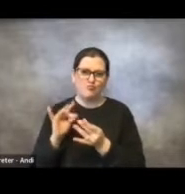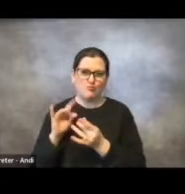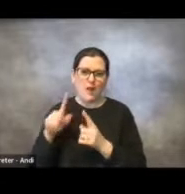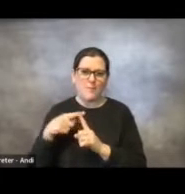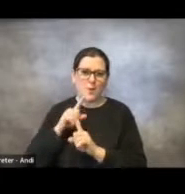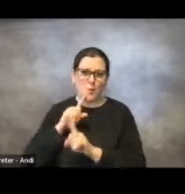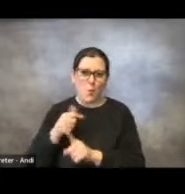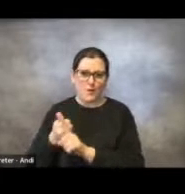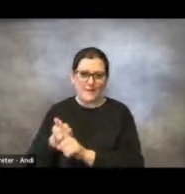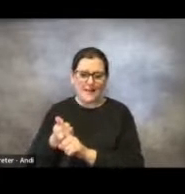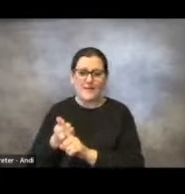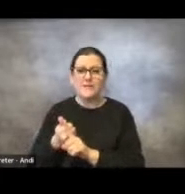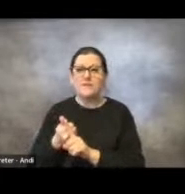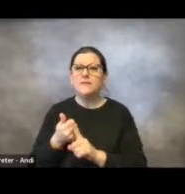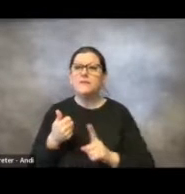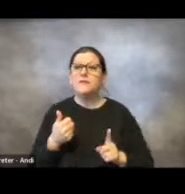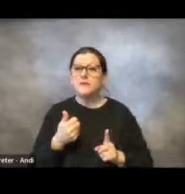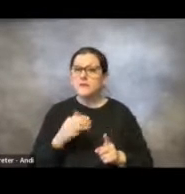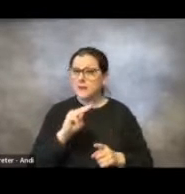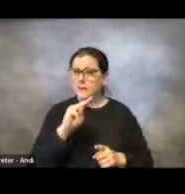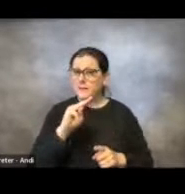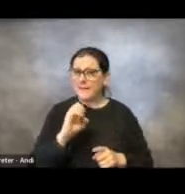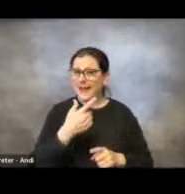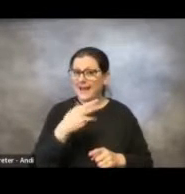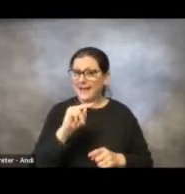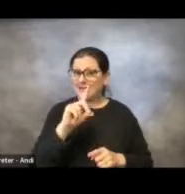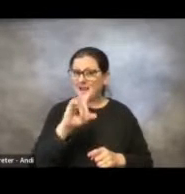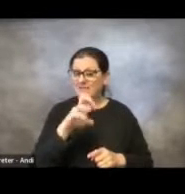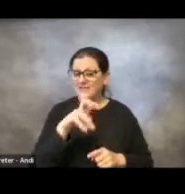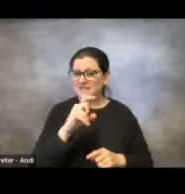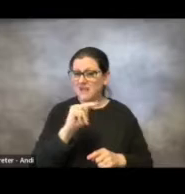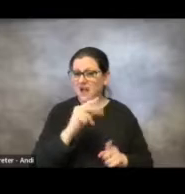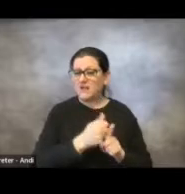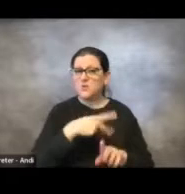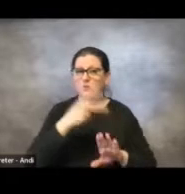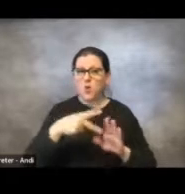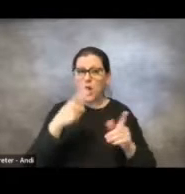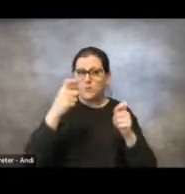efforts. So Megan Davidson is a program director for the Council of State Governments Justice